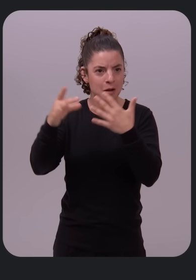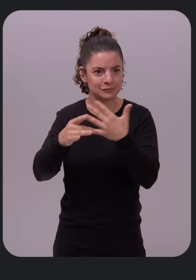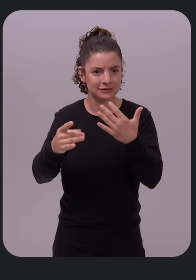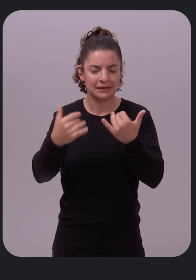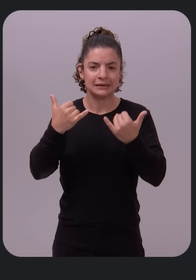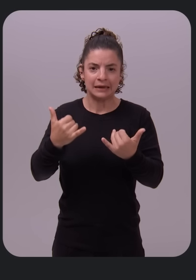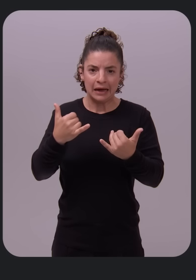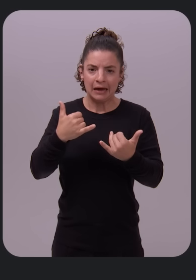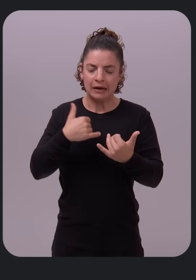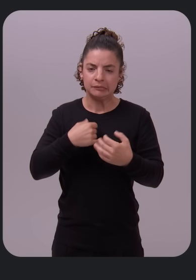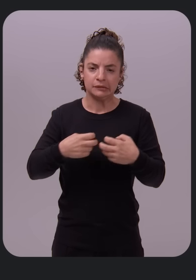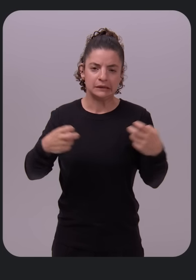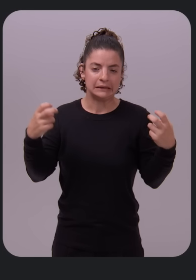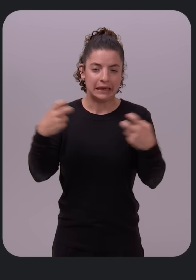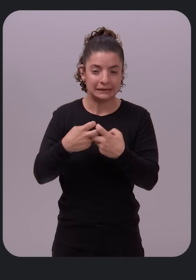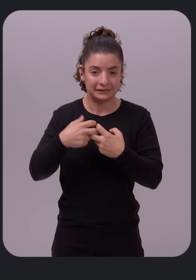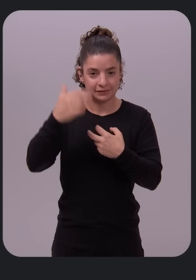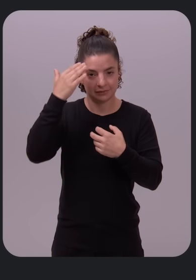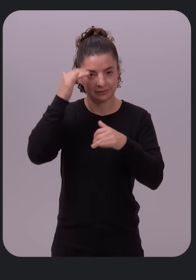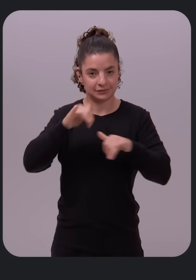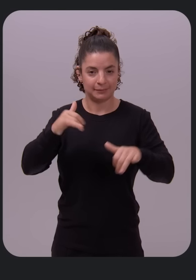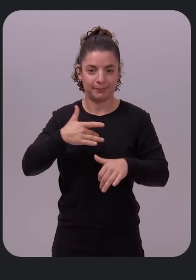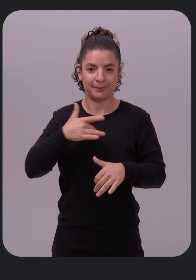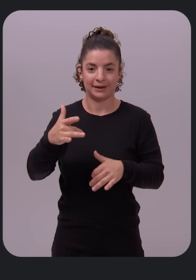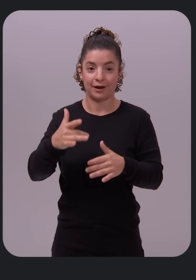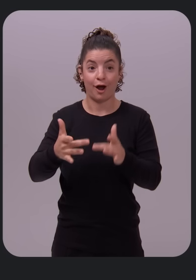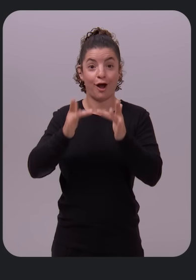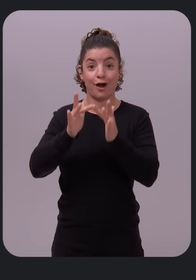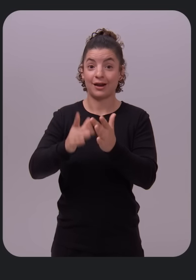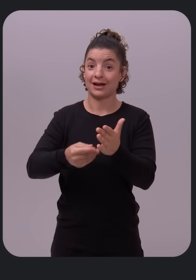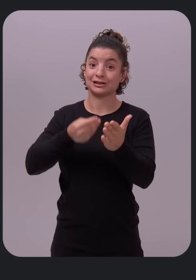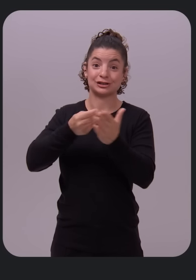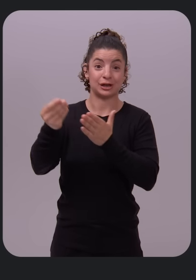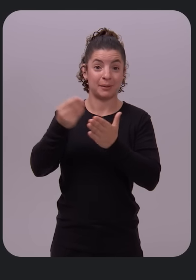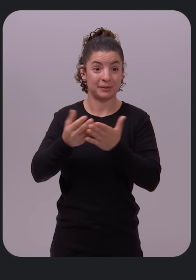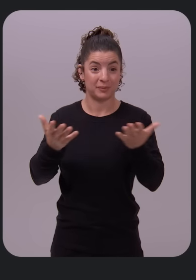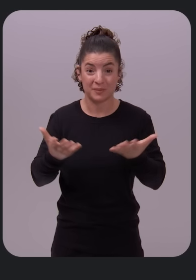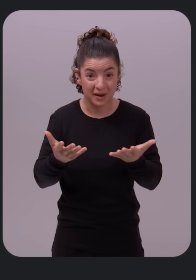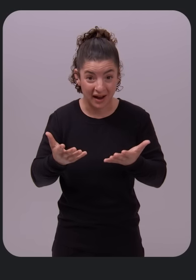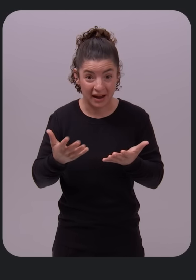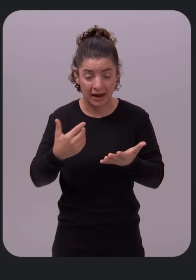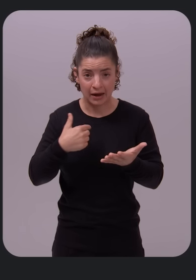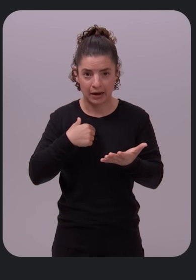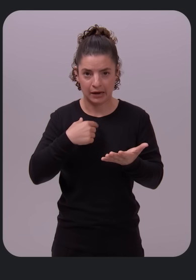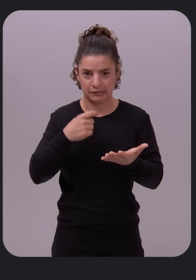But now I'm faced with the classic online shopping dilemma.